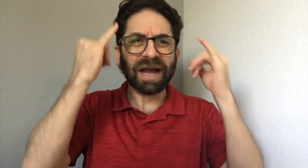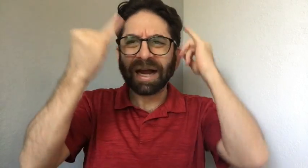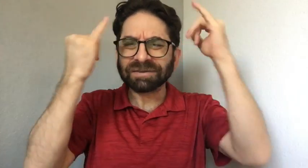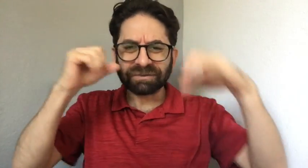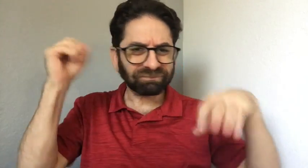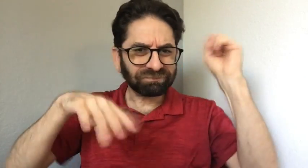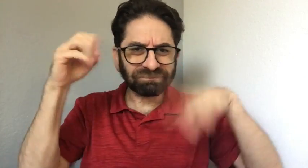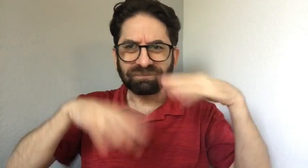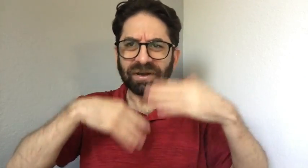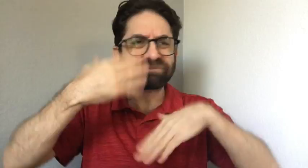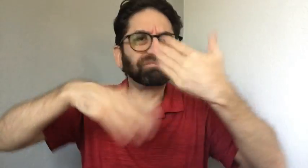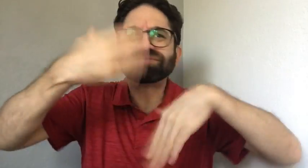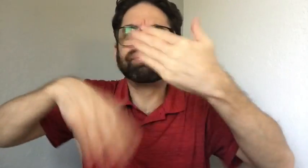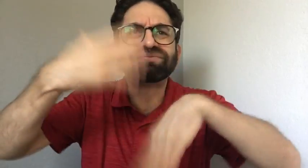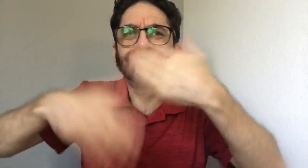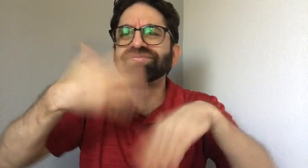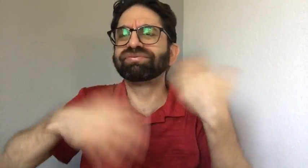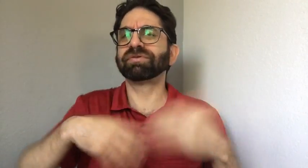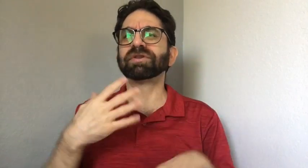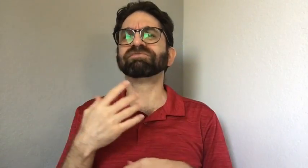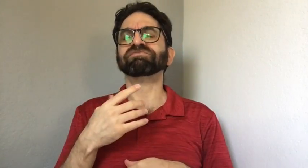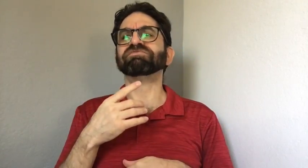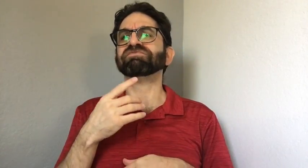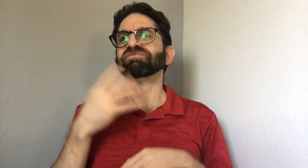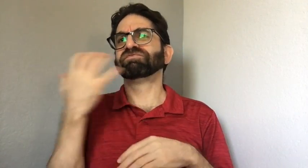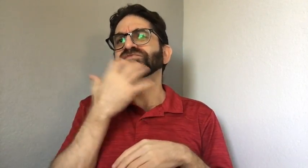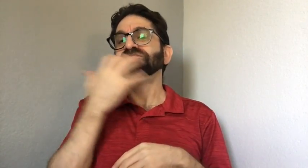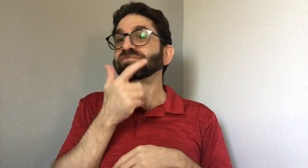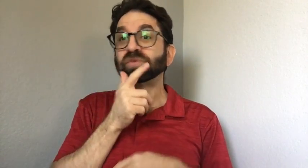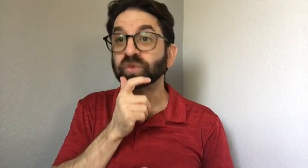Their ideas are just phenomenal, and they're able